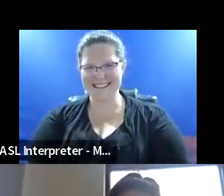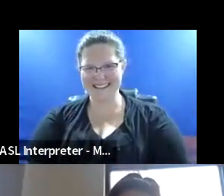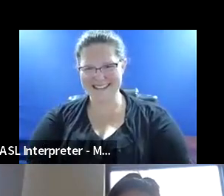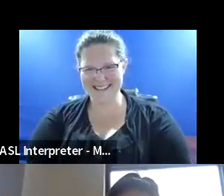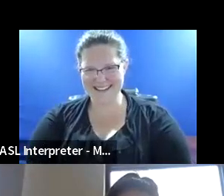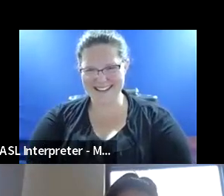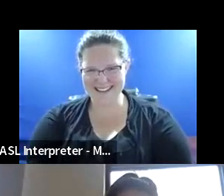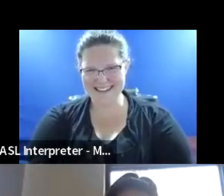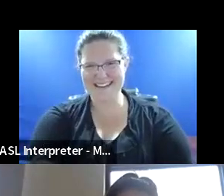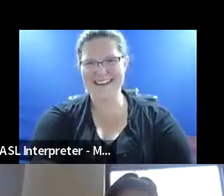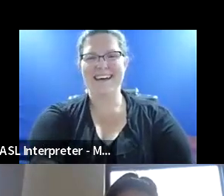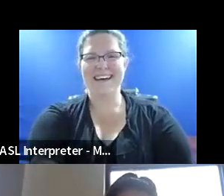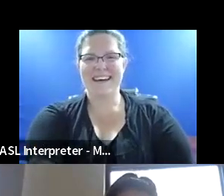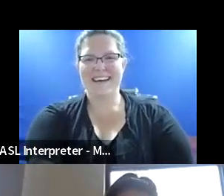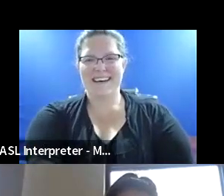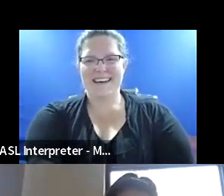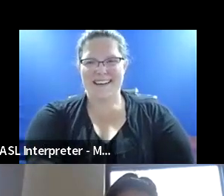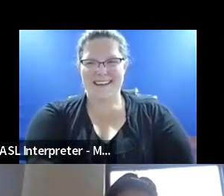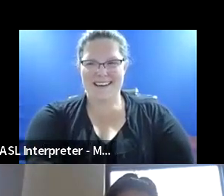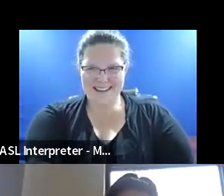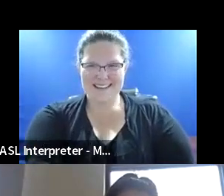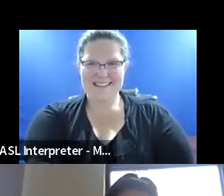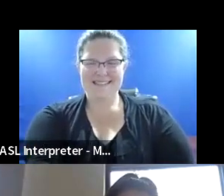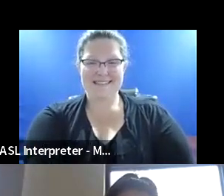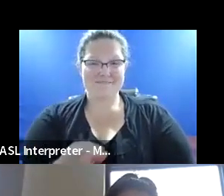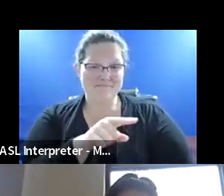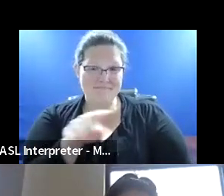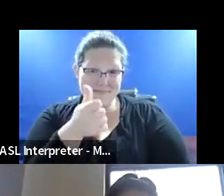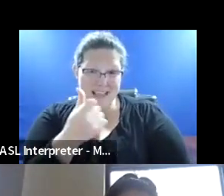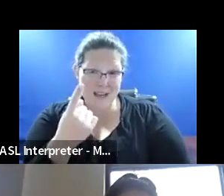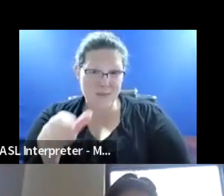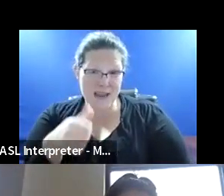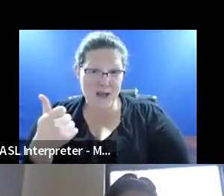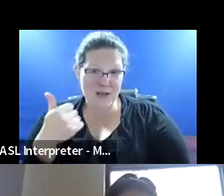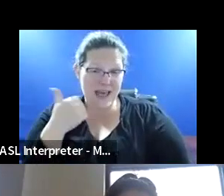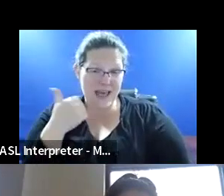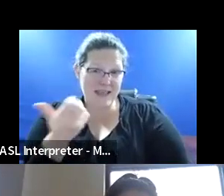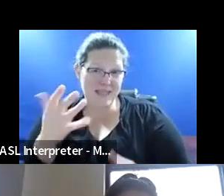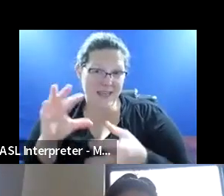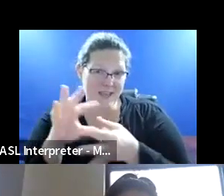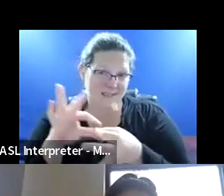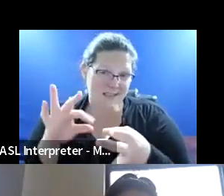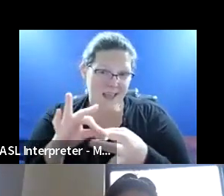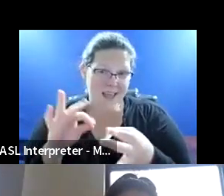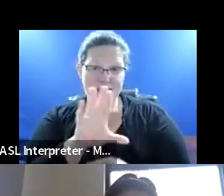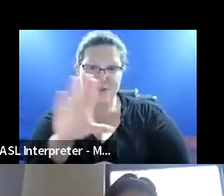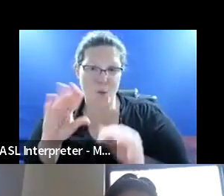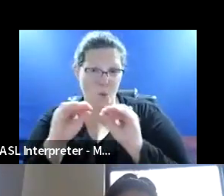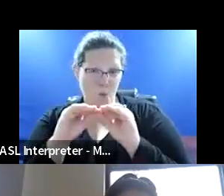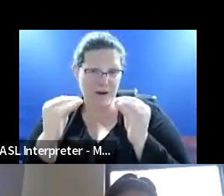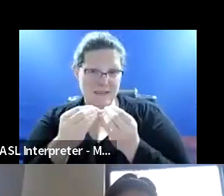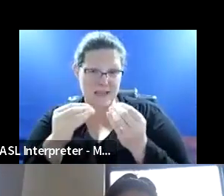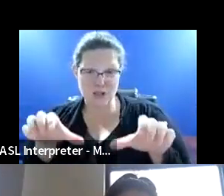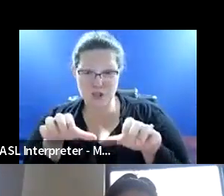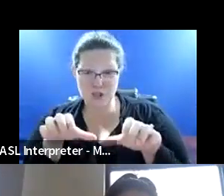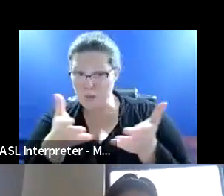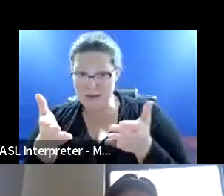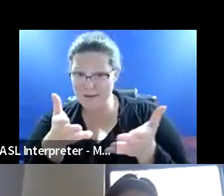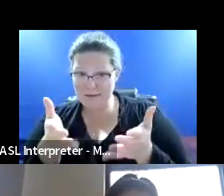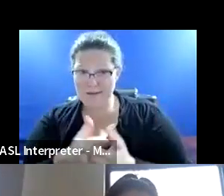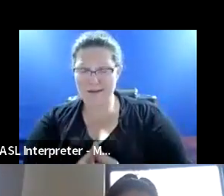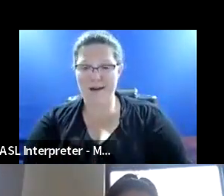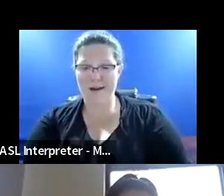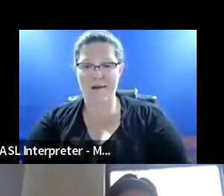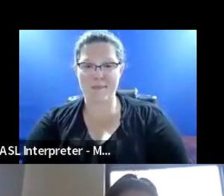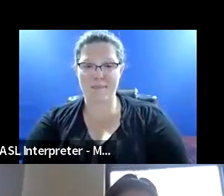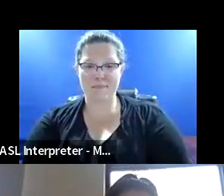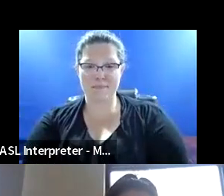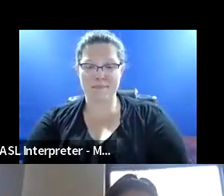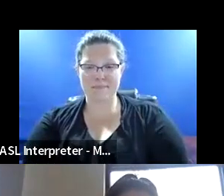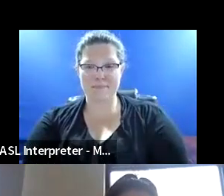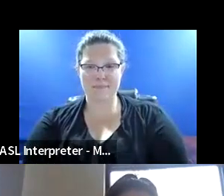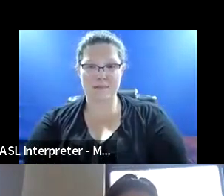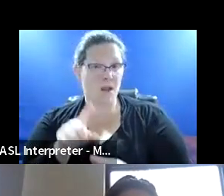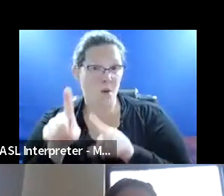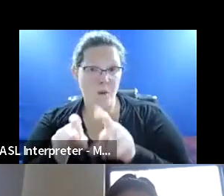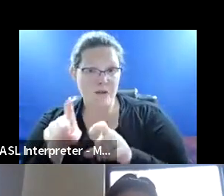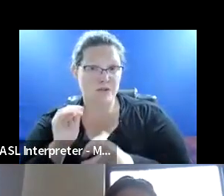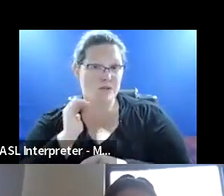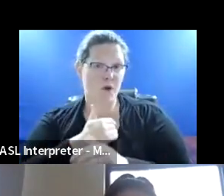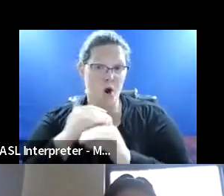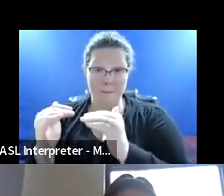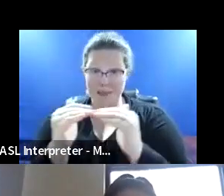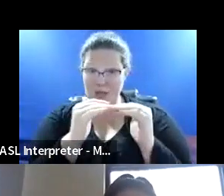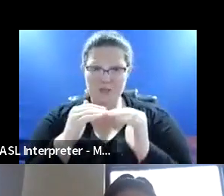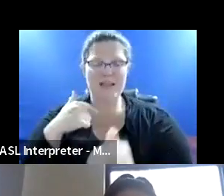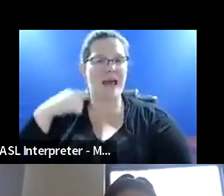I'M GOING TO TAKE A LITTLE PAUSE AND GIVE MONICA A BREAK.